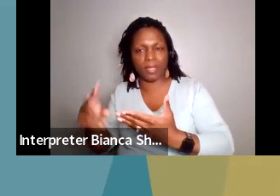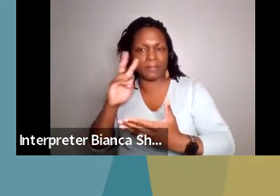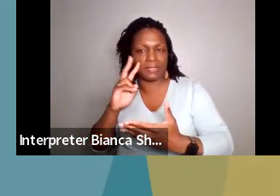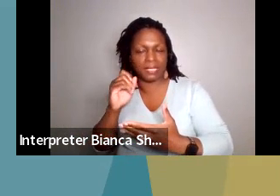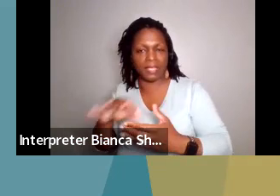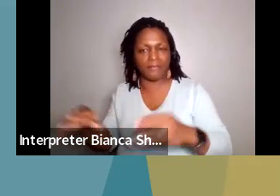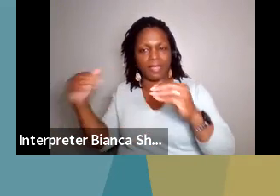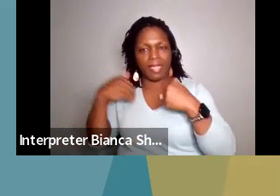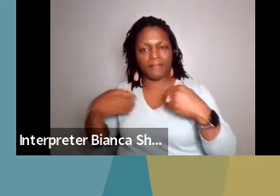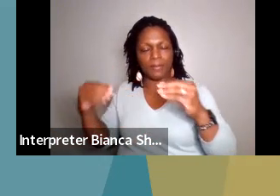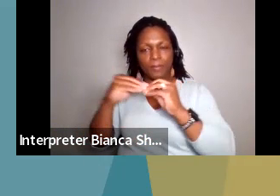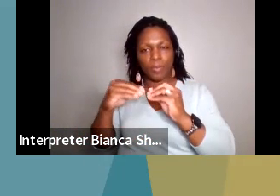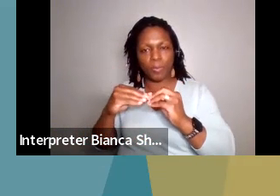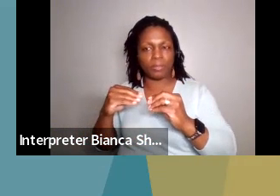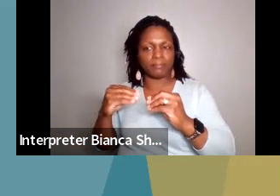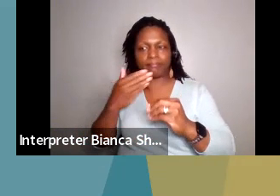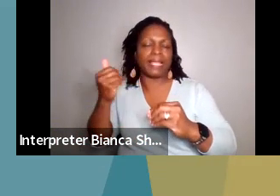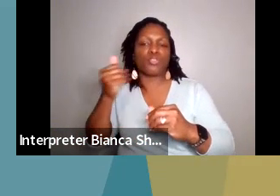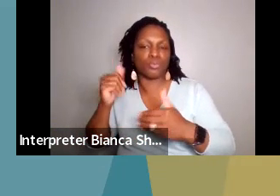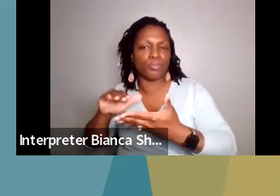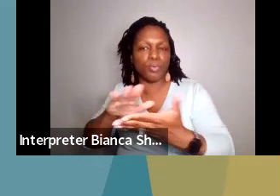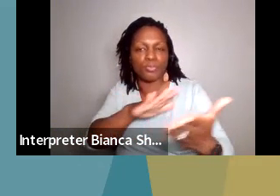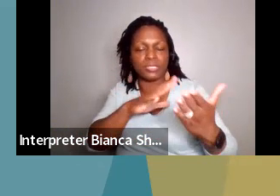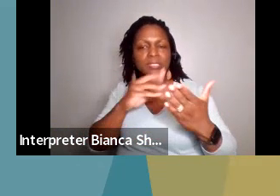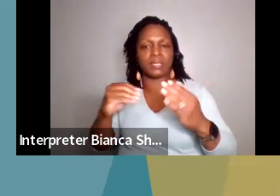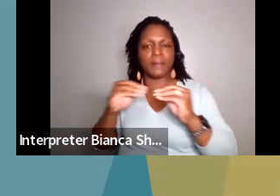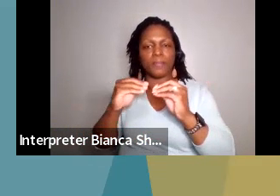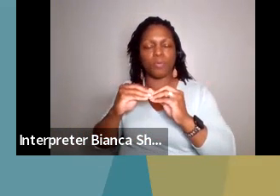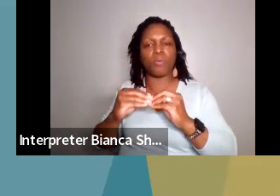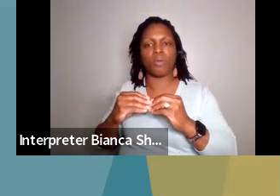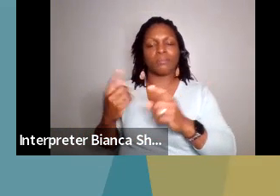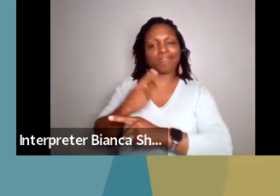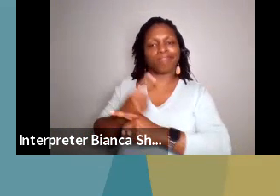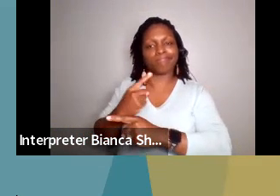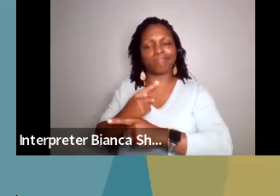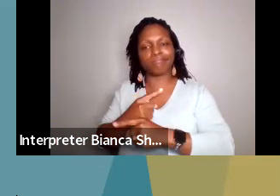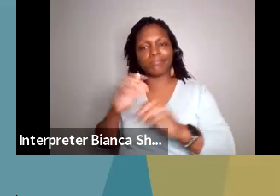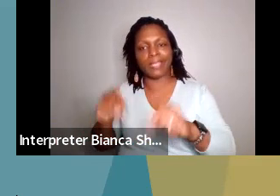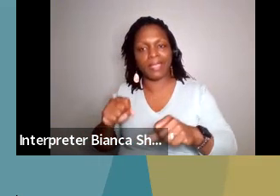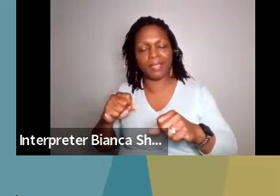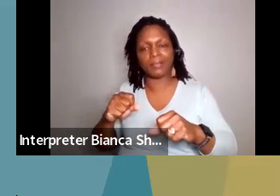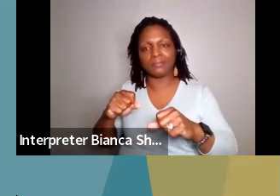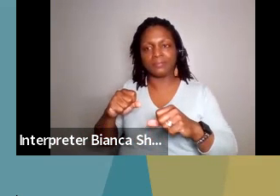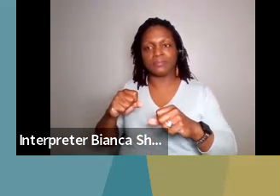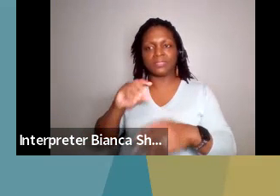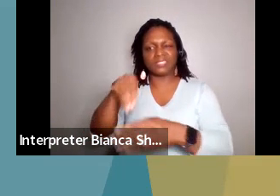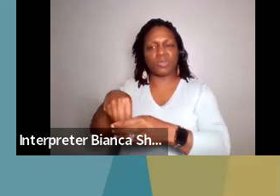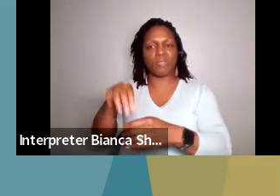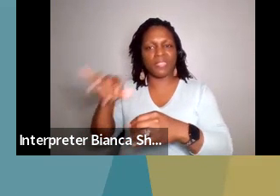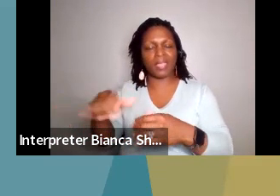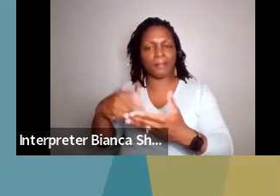I guess. better approaches more effective and and efficient approaches that we can install into that program.